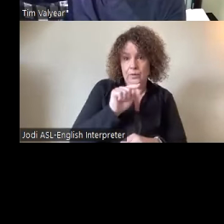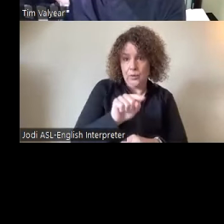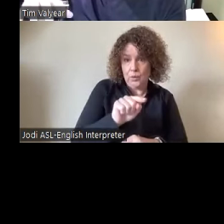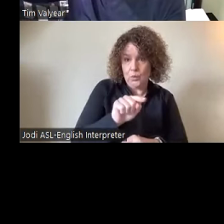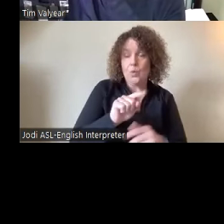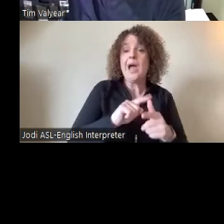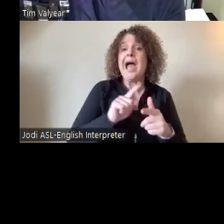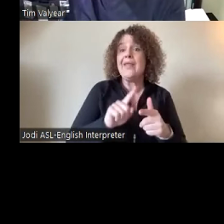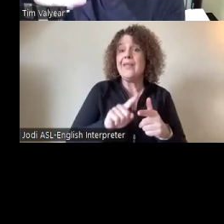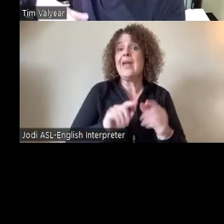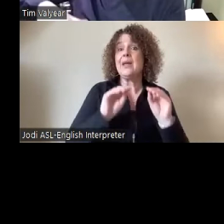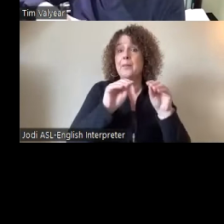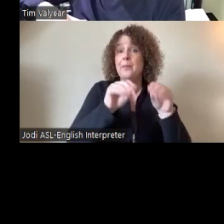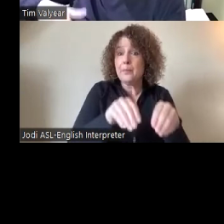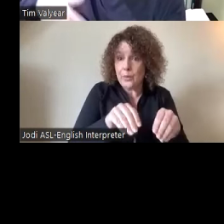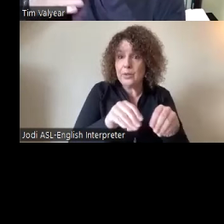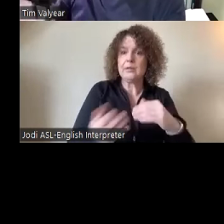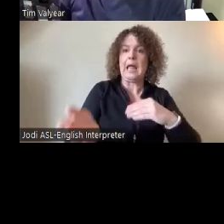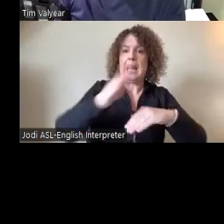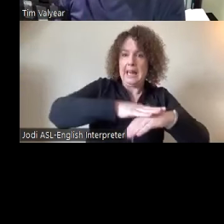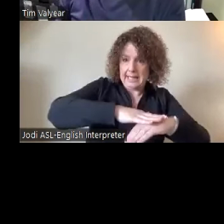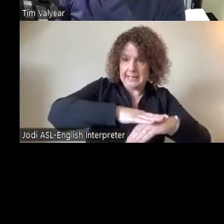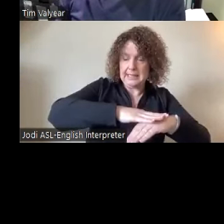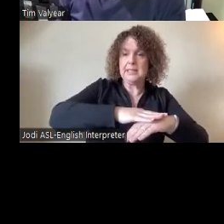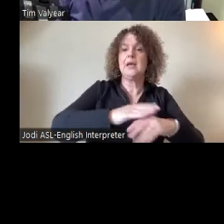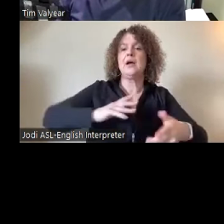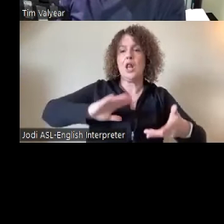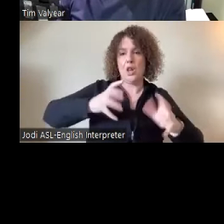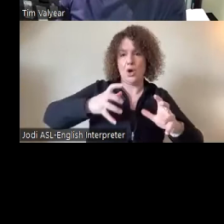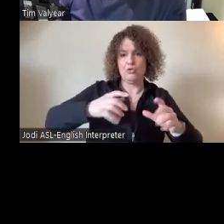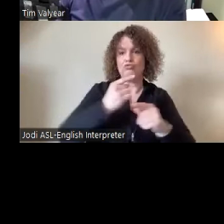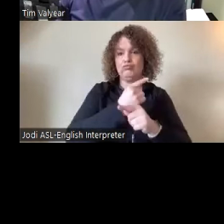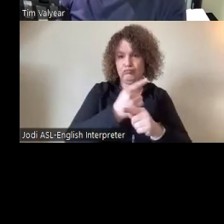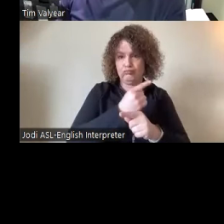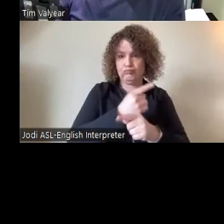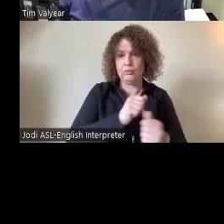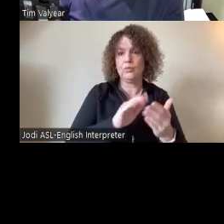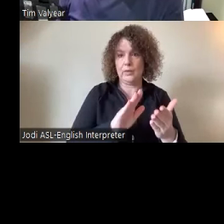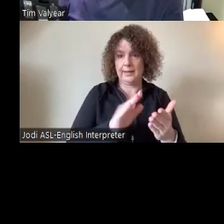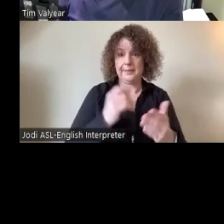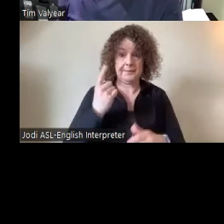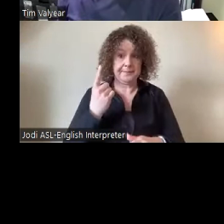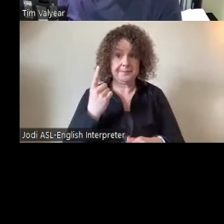your attendants should be wearing that gown while they' re caring for you. And it should go into a container in